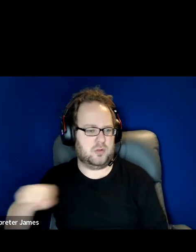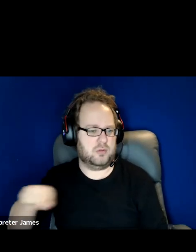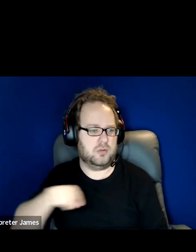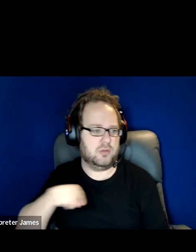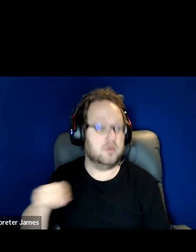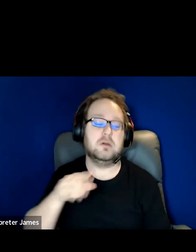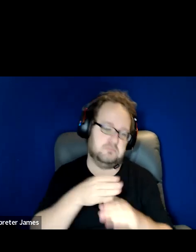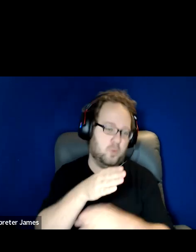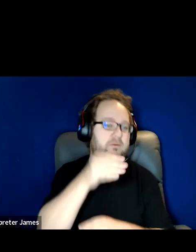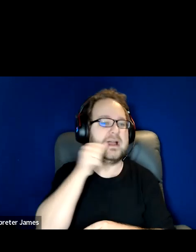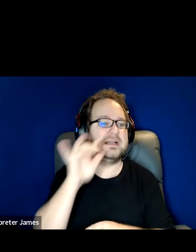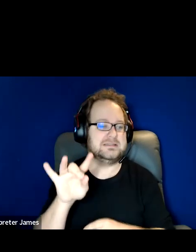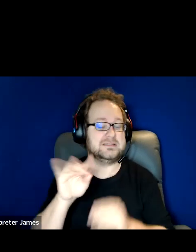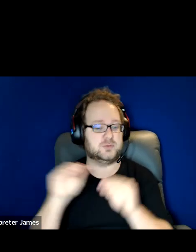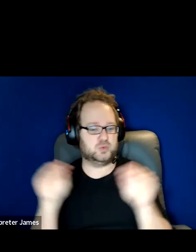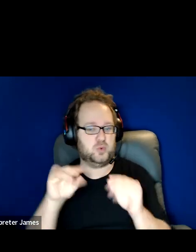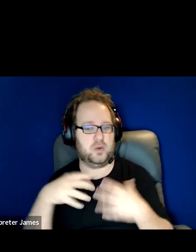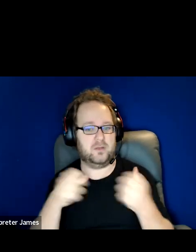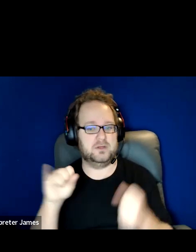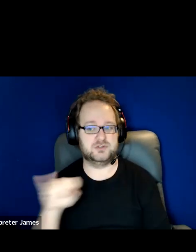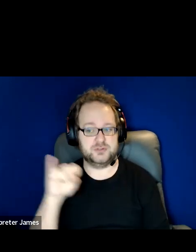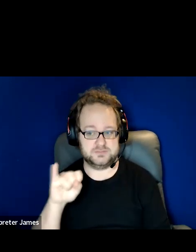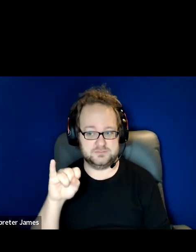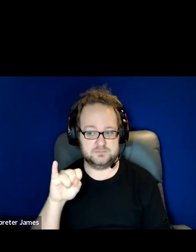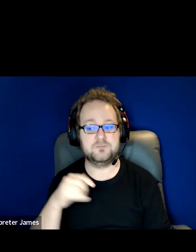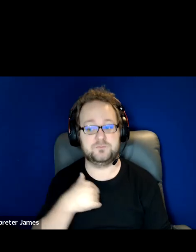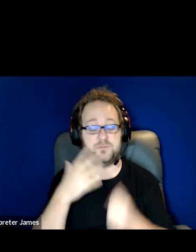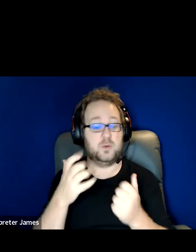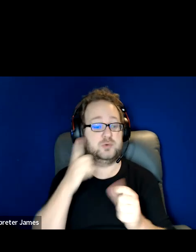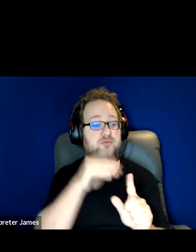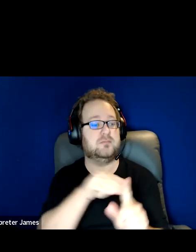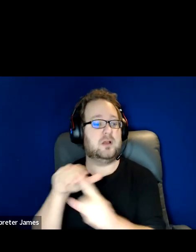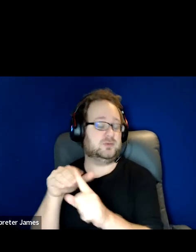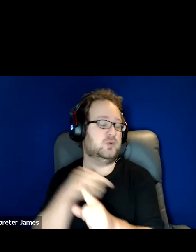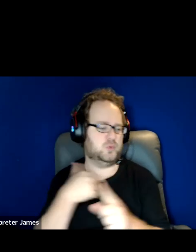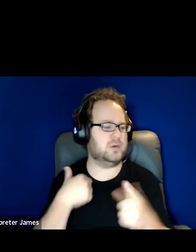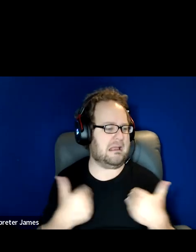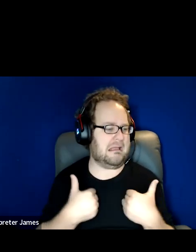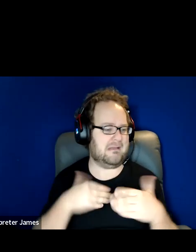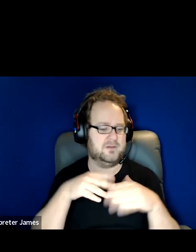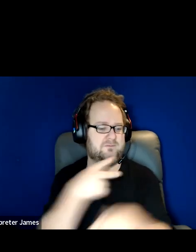years and older without health insurance and I want to remind everybody that we have the vaccines for children program